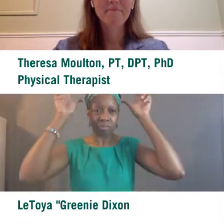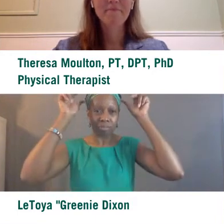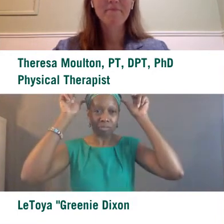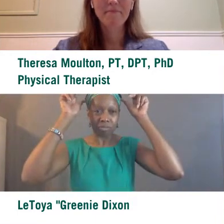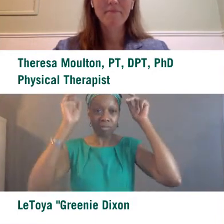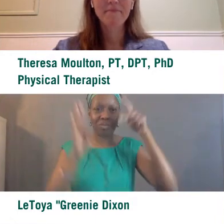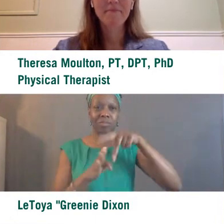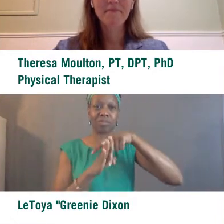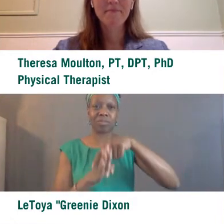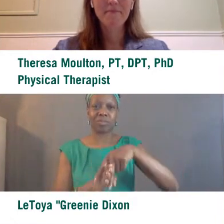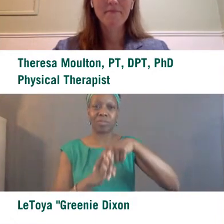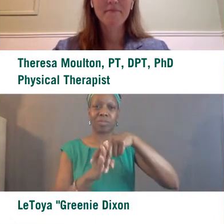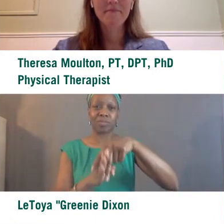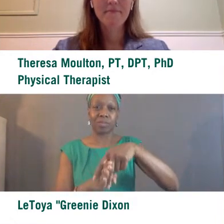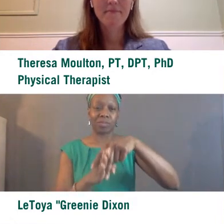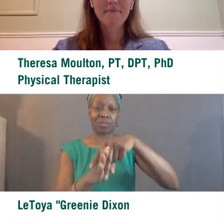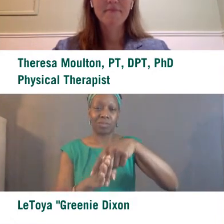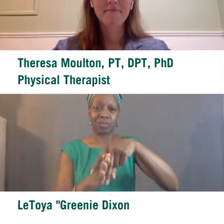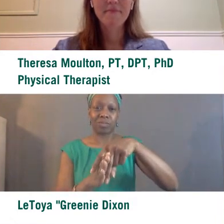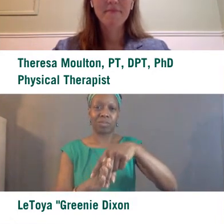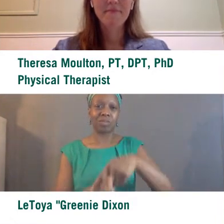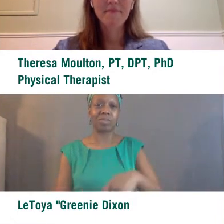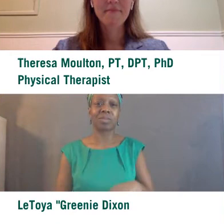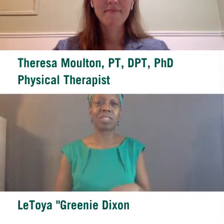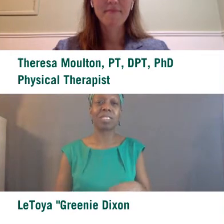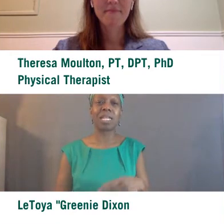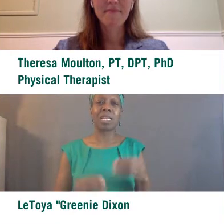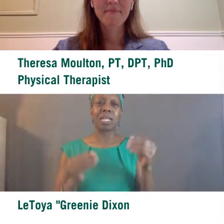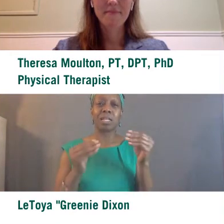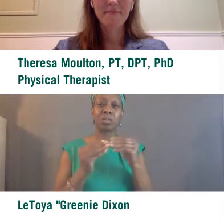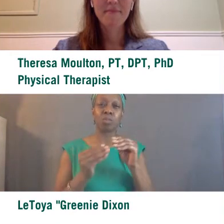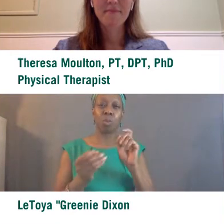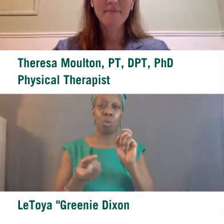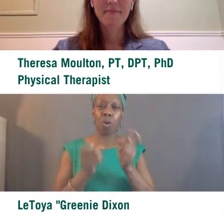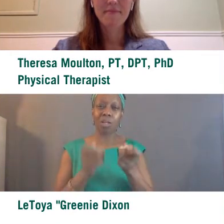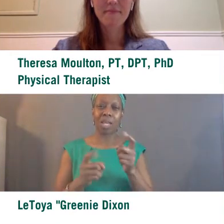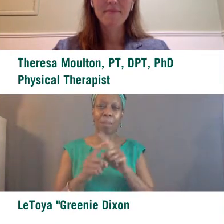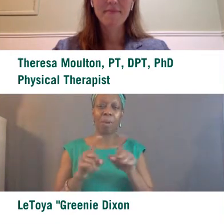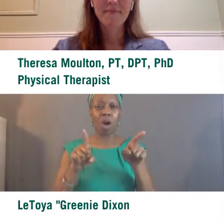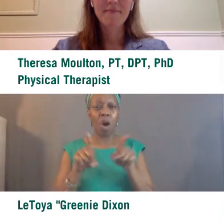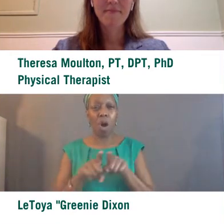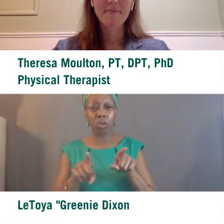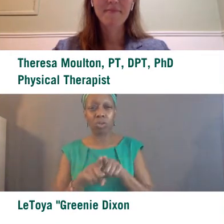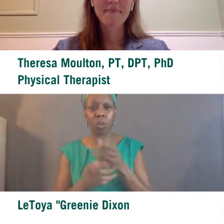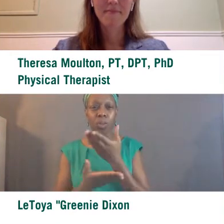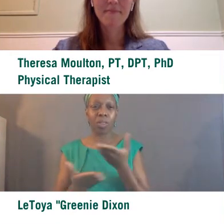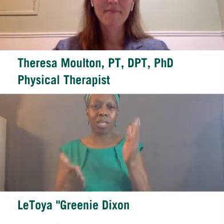I think it's just, it's sort of adaptive but also things that call to the person.